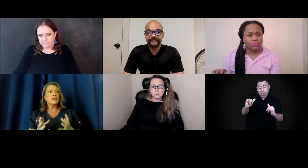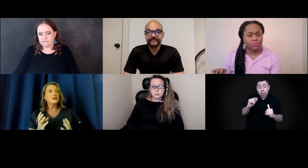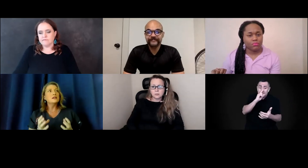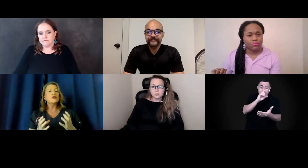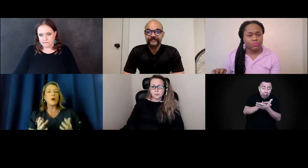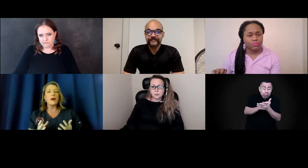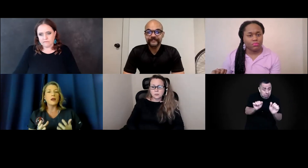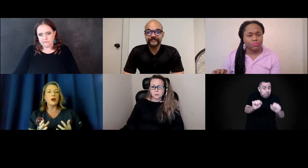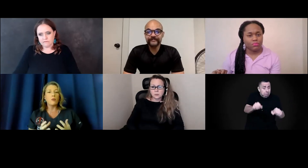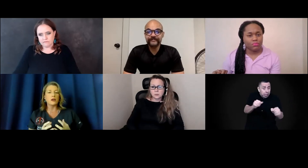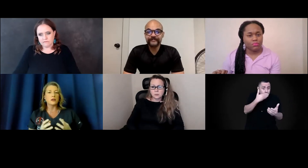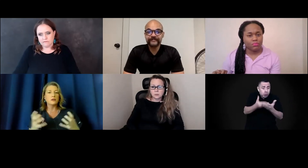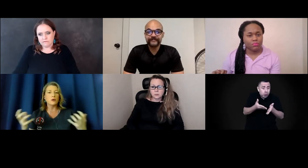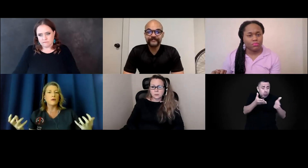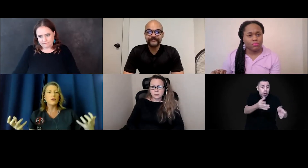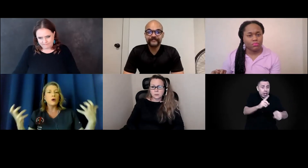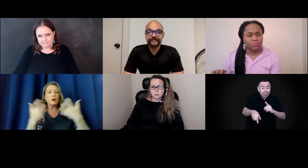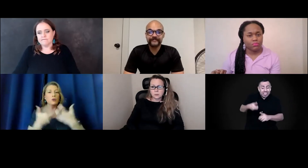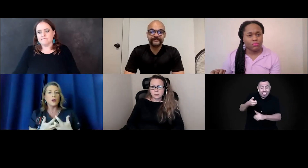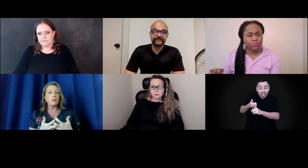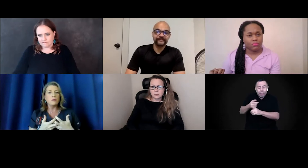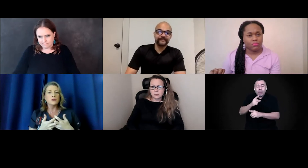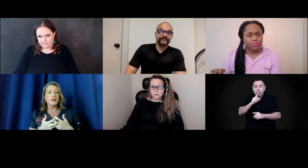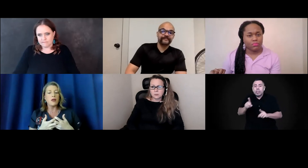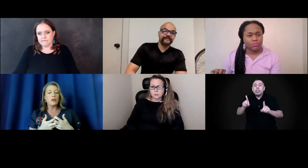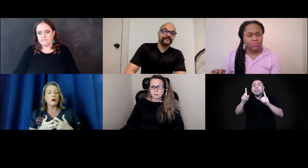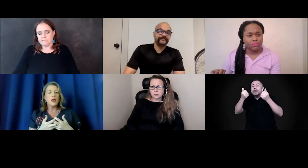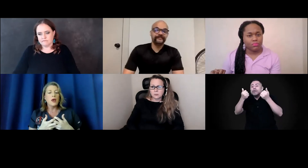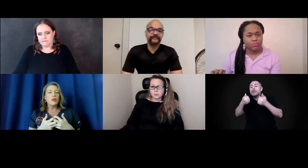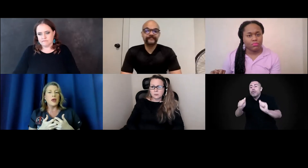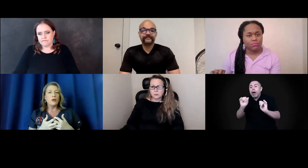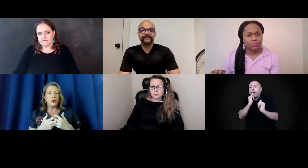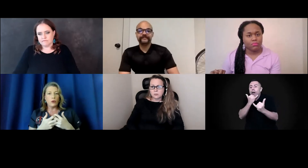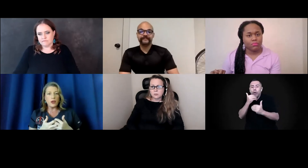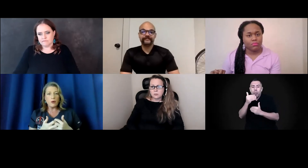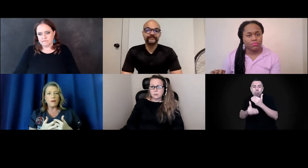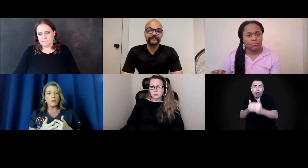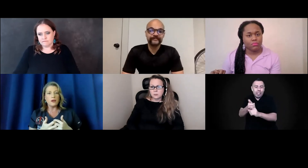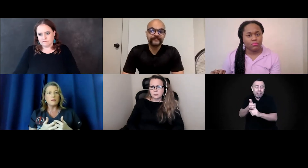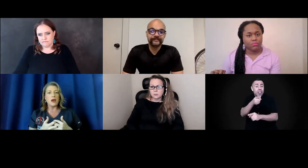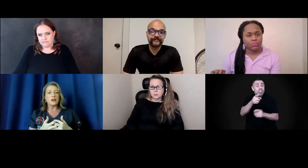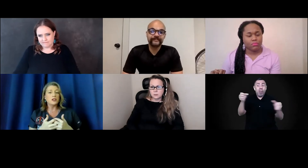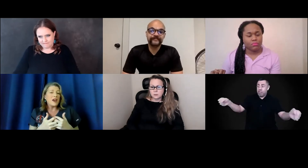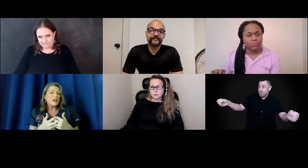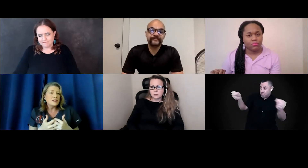is it is a trial and error process. So even though you bring people together and you think you have the best match, that can